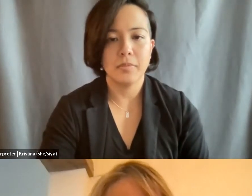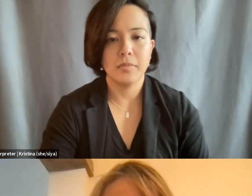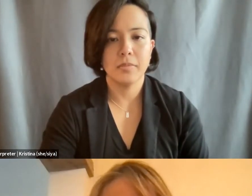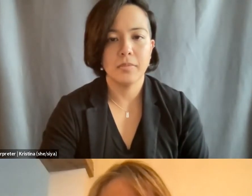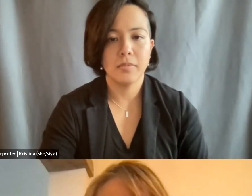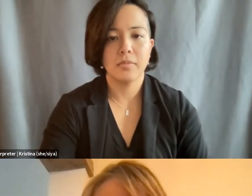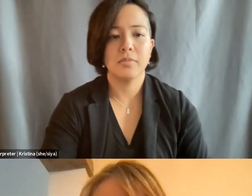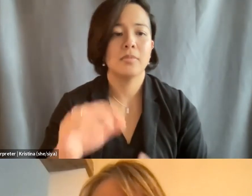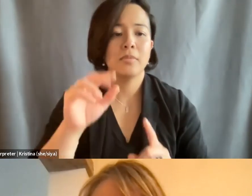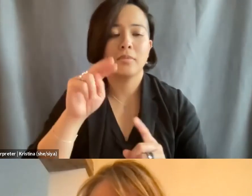Thank you so much LeAnna.